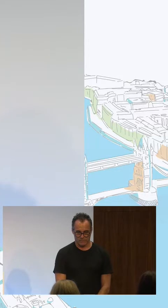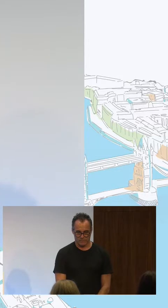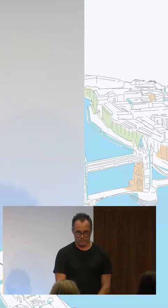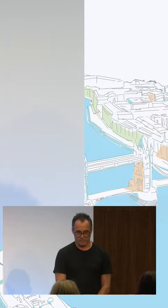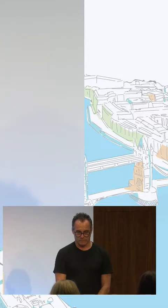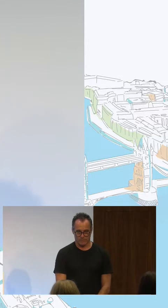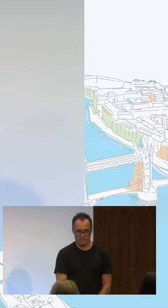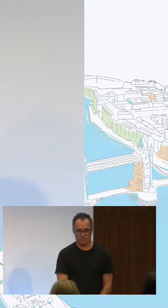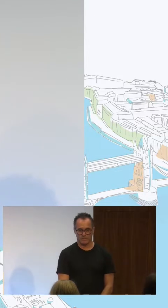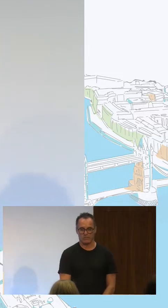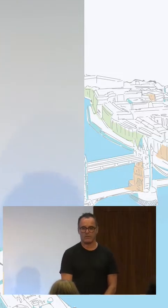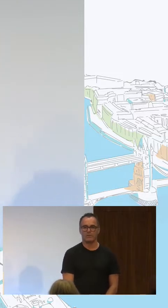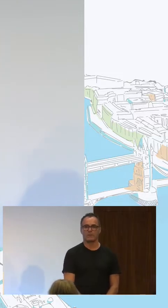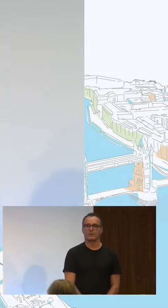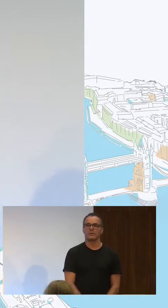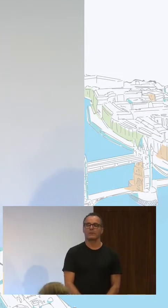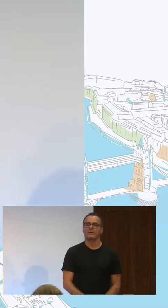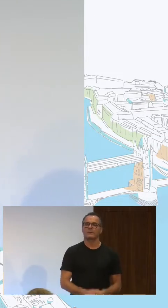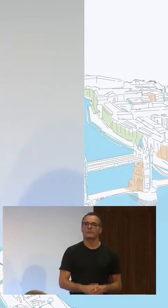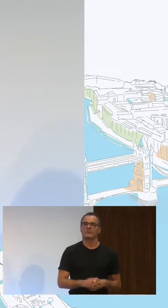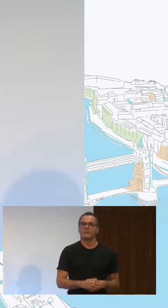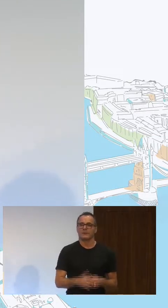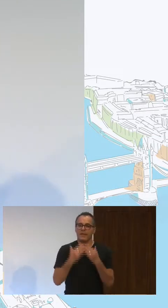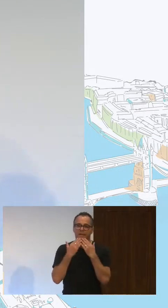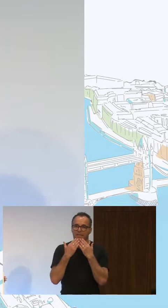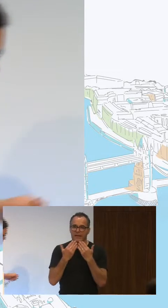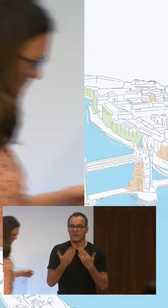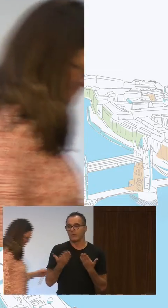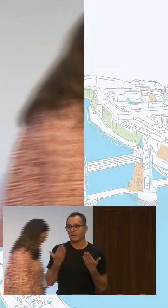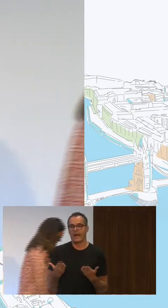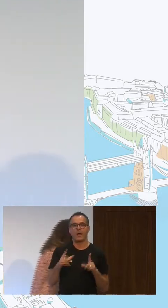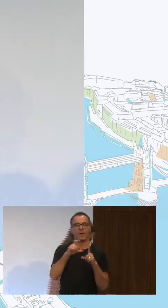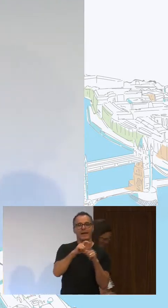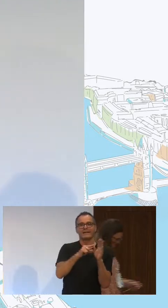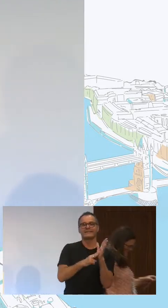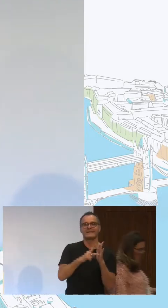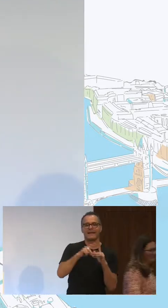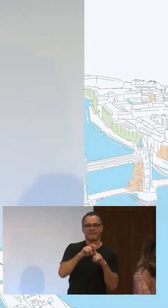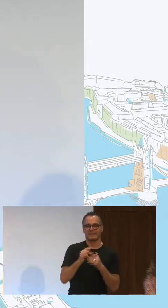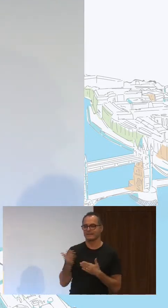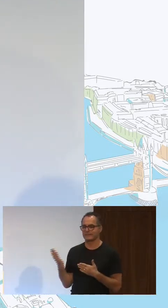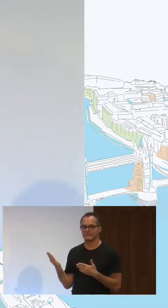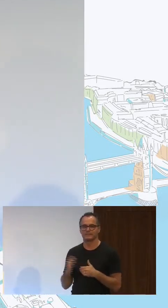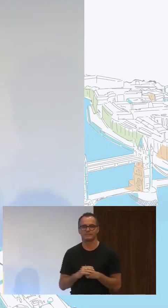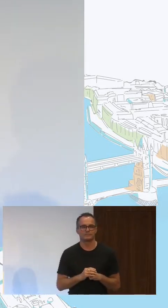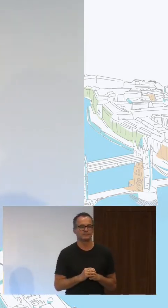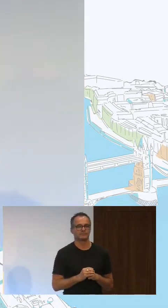Thank you. David Over to you.